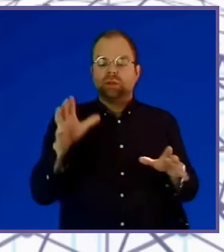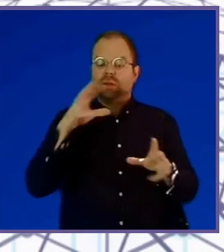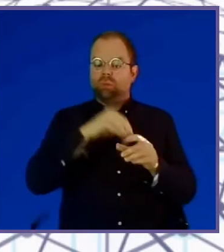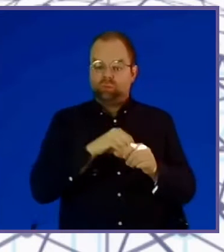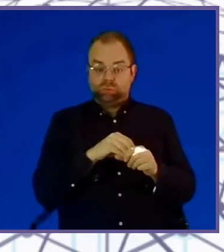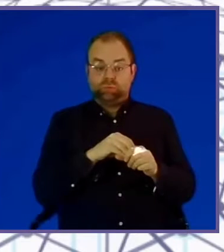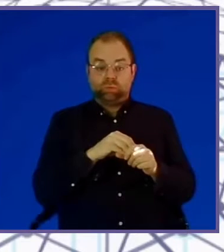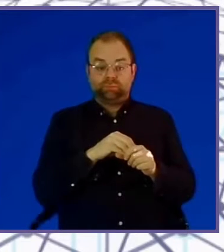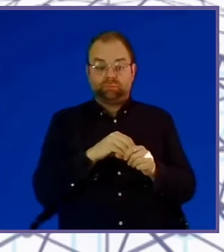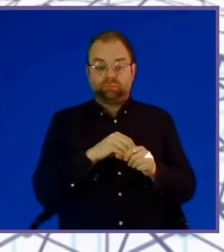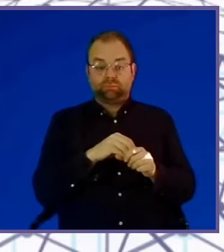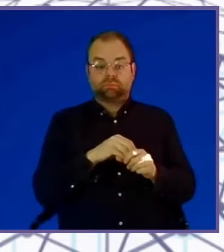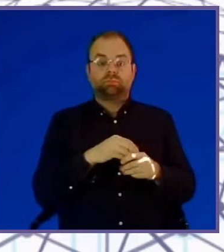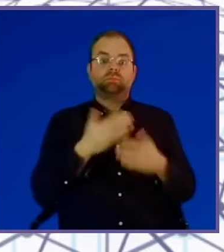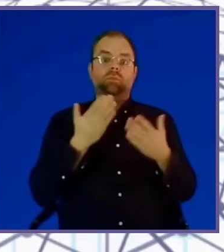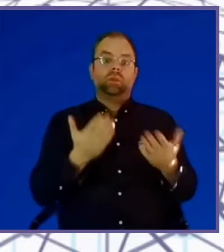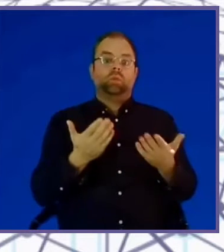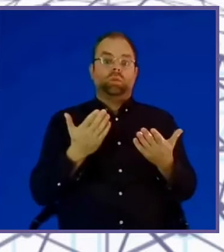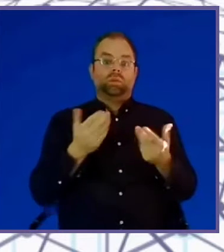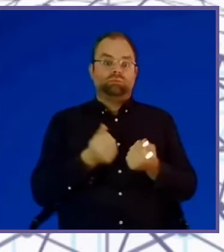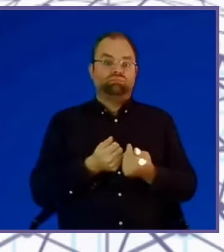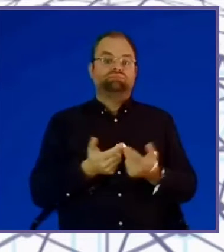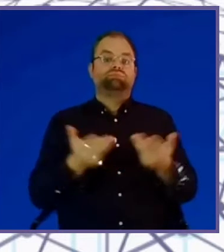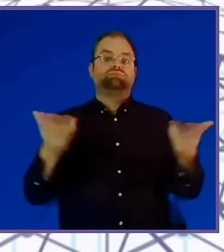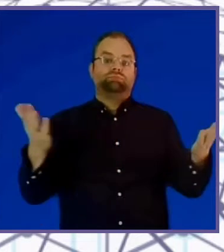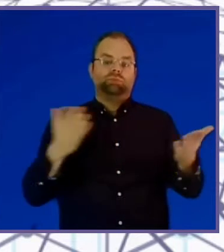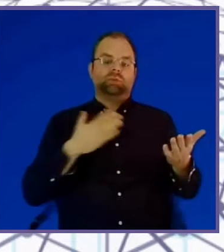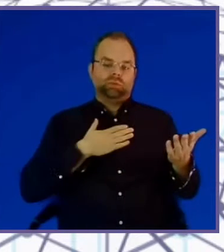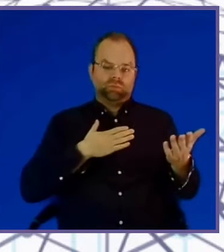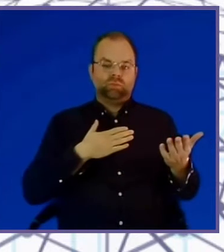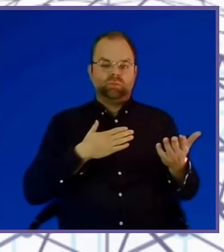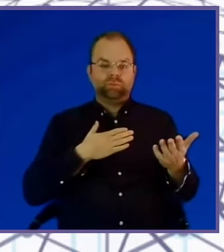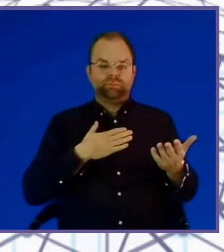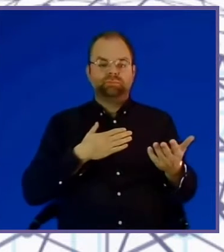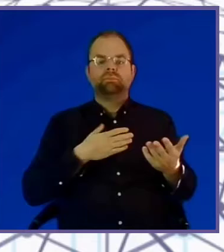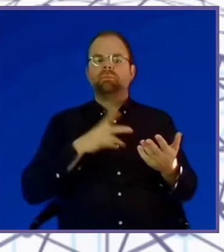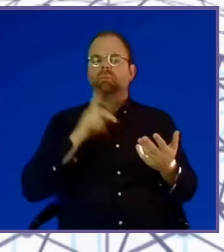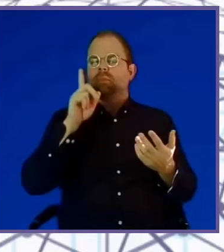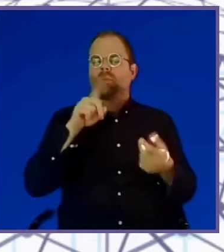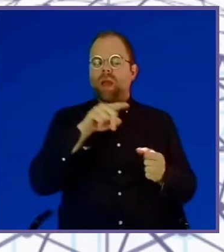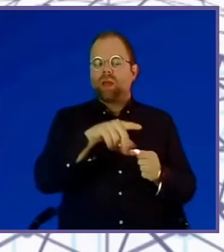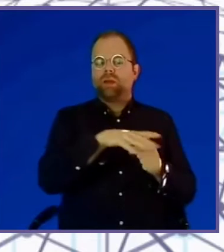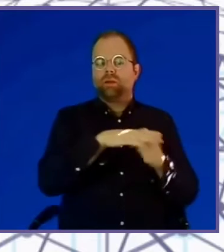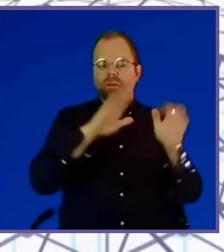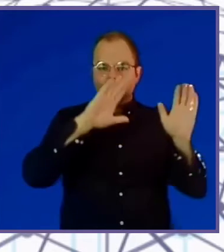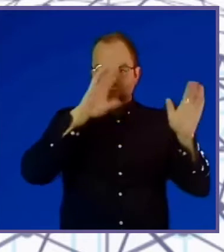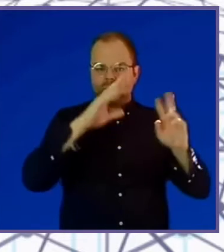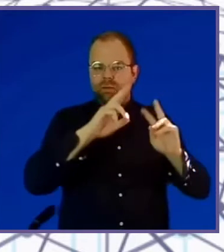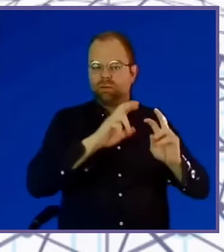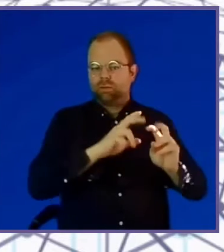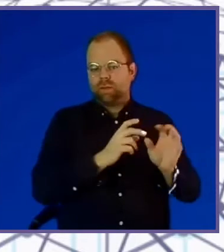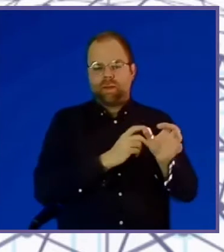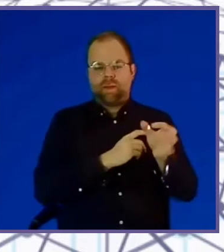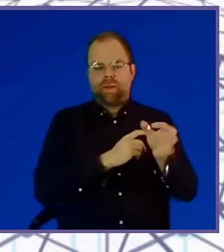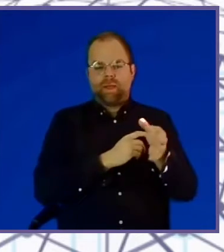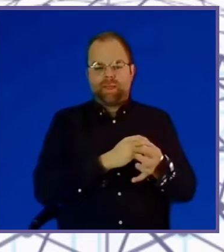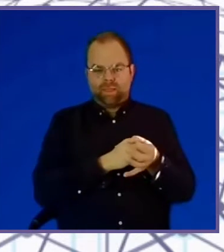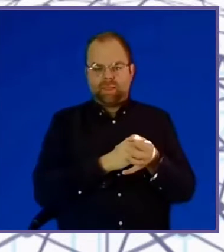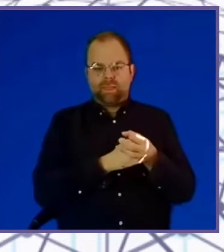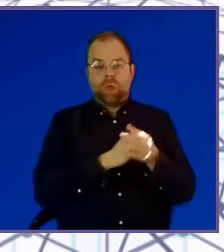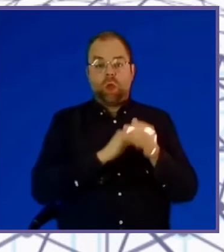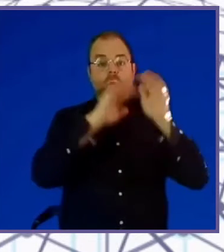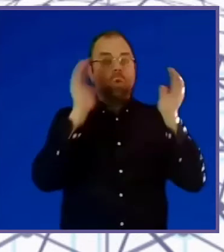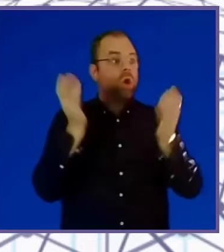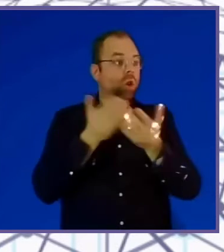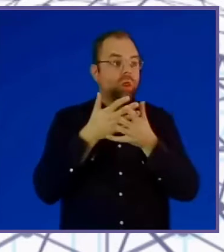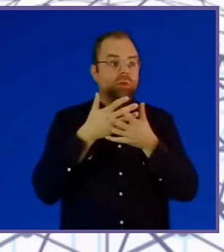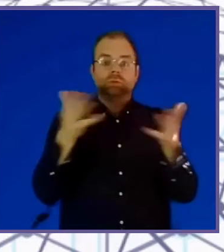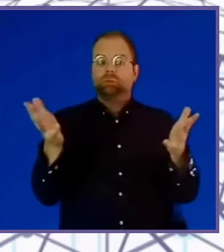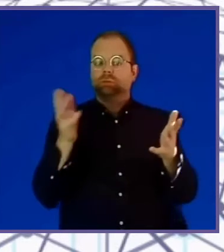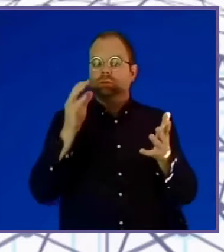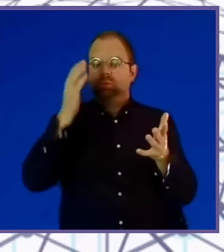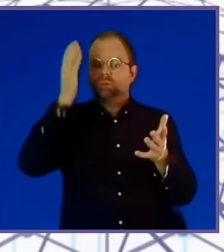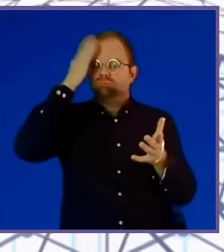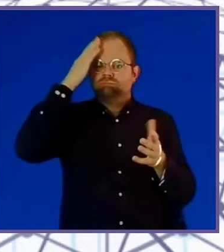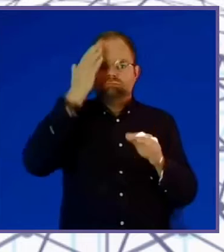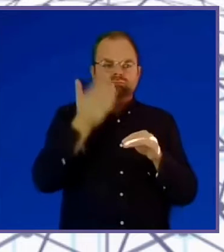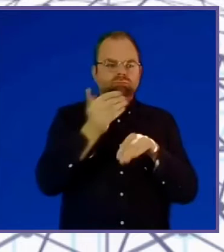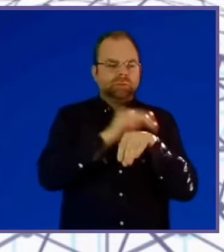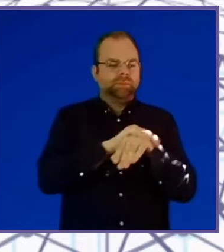worldwide, a lot more research needed. And proper investment in this research is needed.